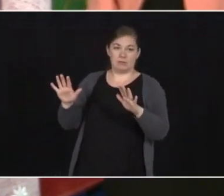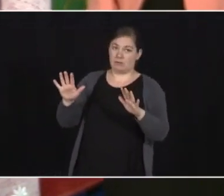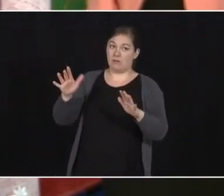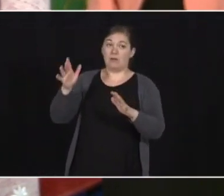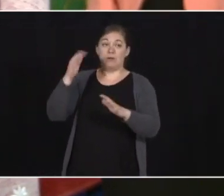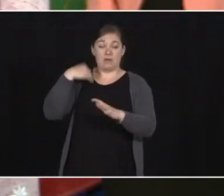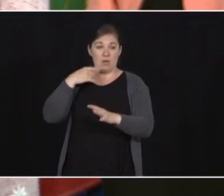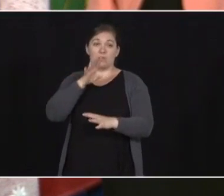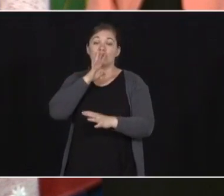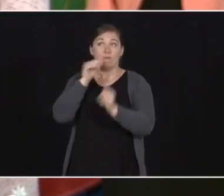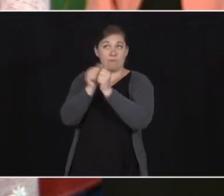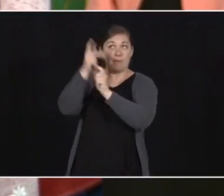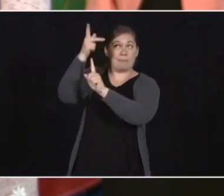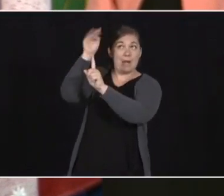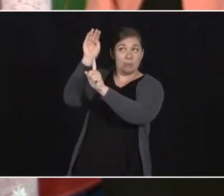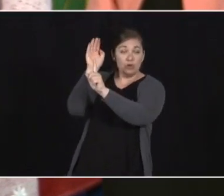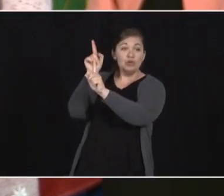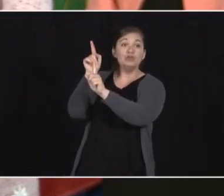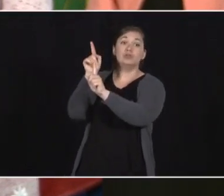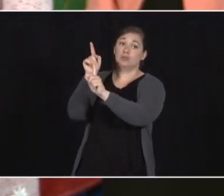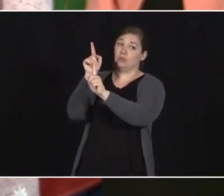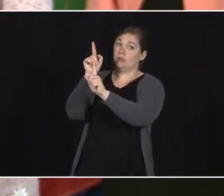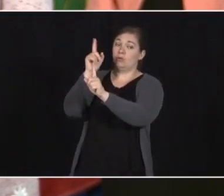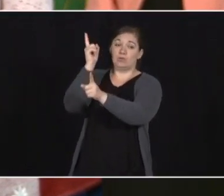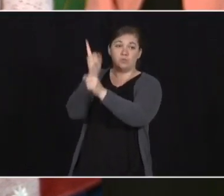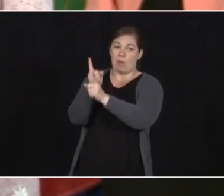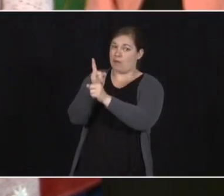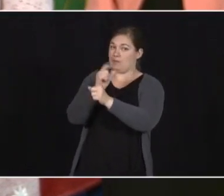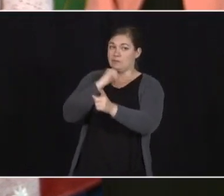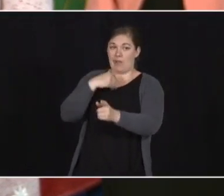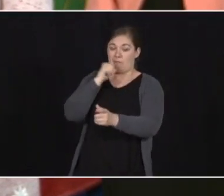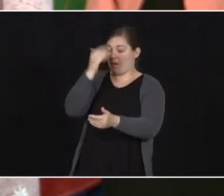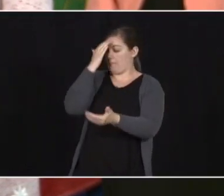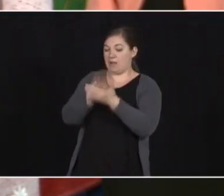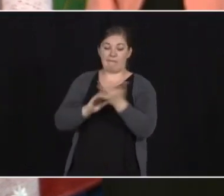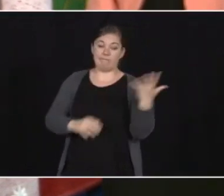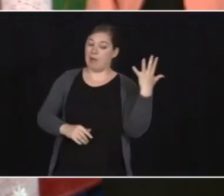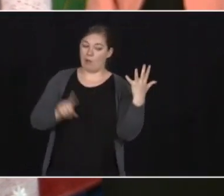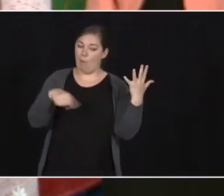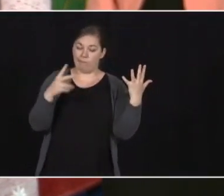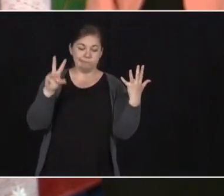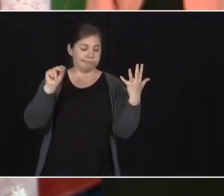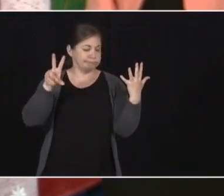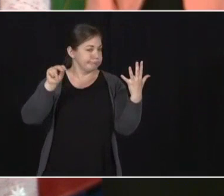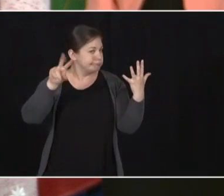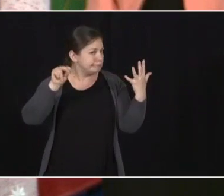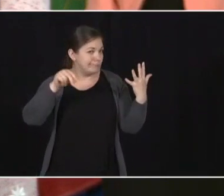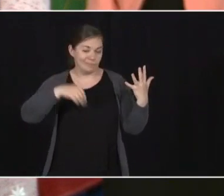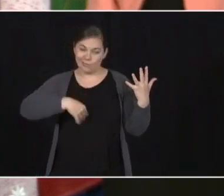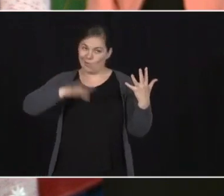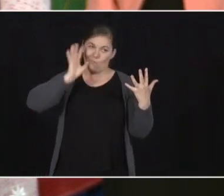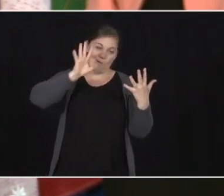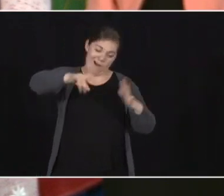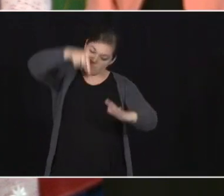I even mentioned this to the prime minister and I don't believe it's just five. We have to do a deep dive into all of the homes.